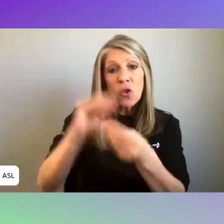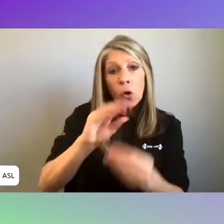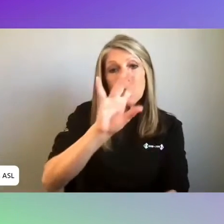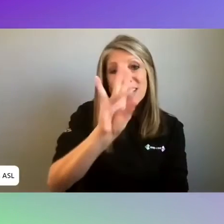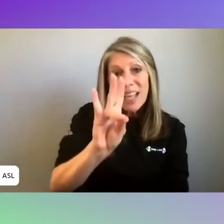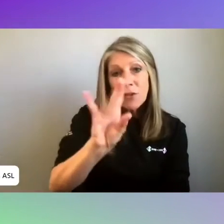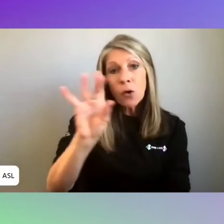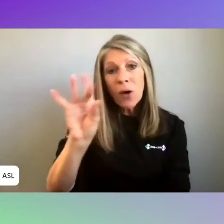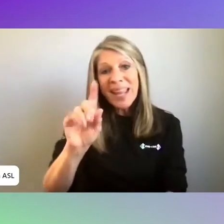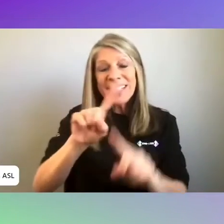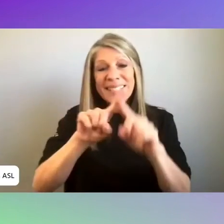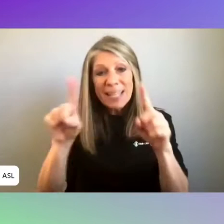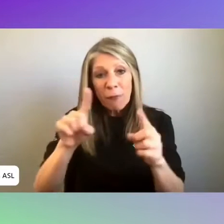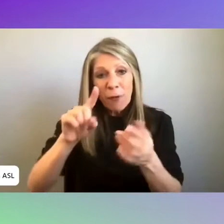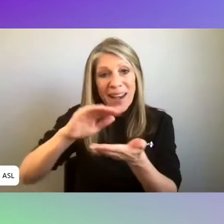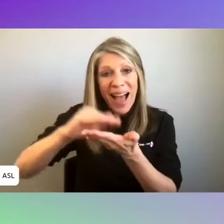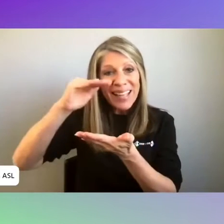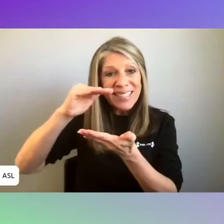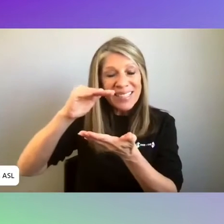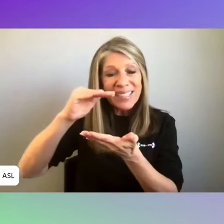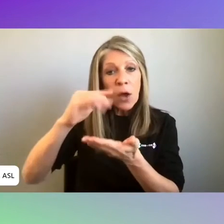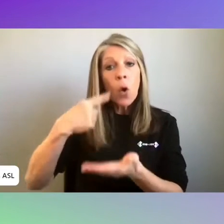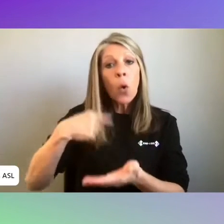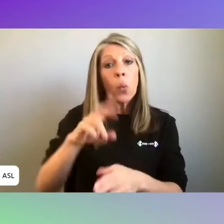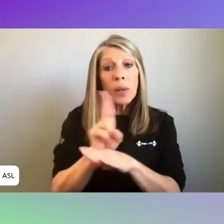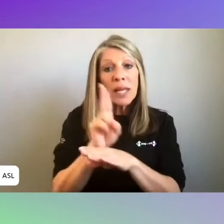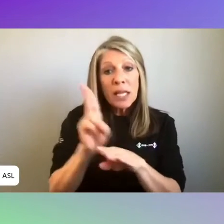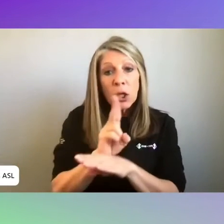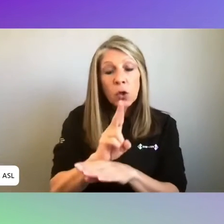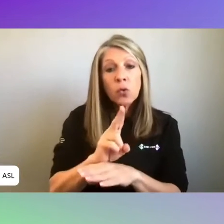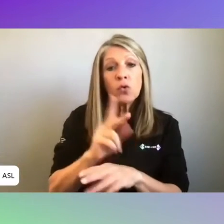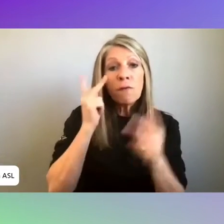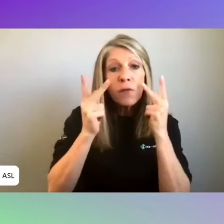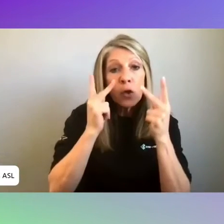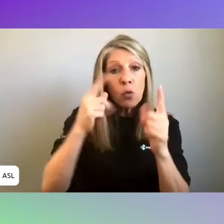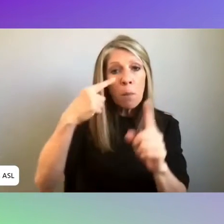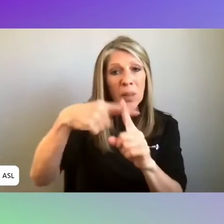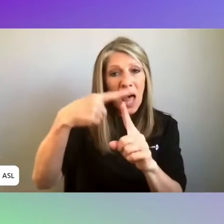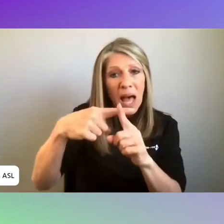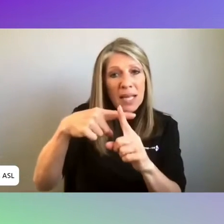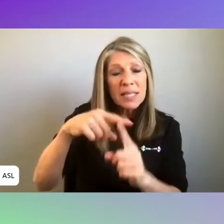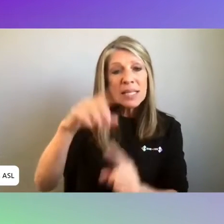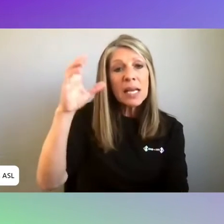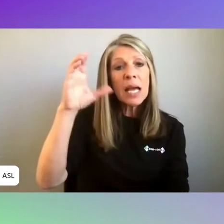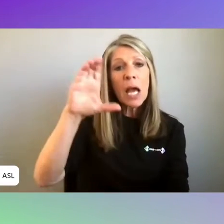Braille, but they can also emboss up to 100 dots per inch, and a total of about seven or